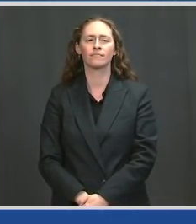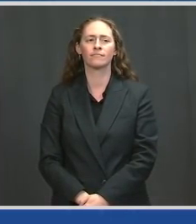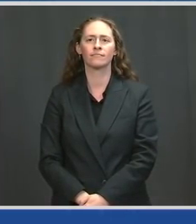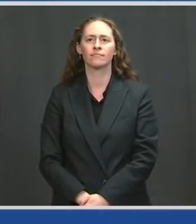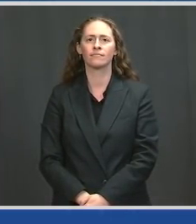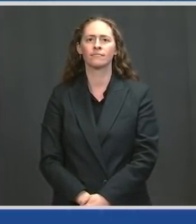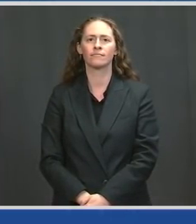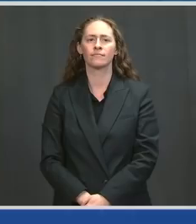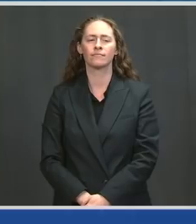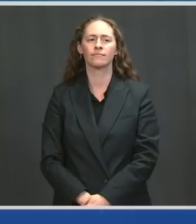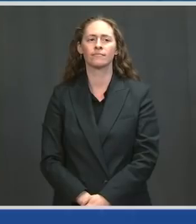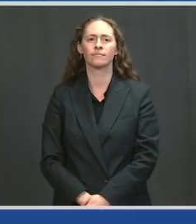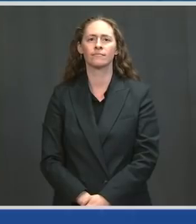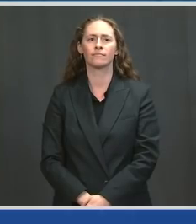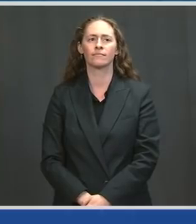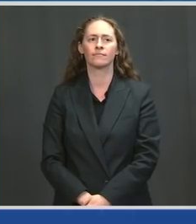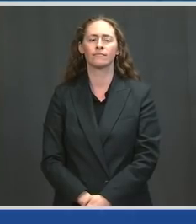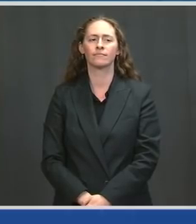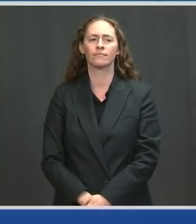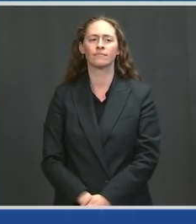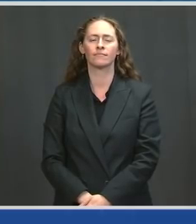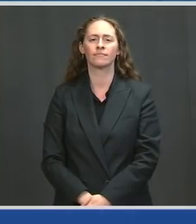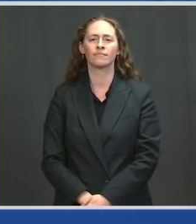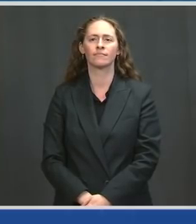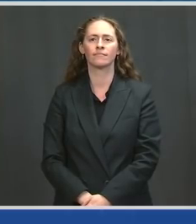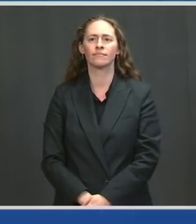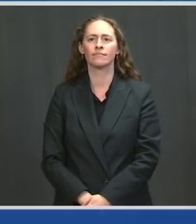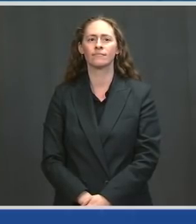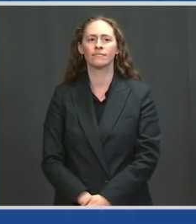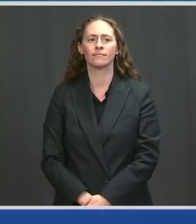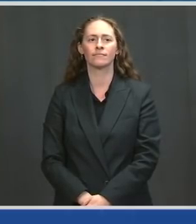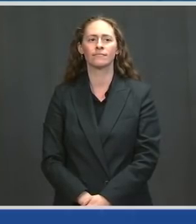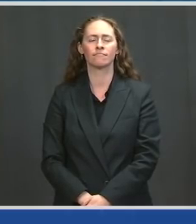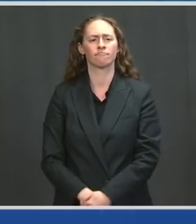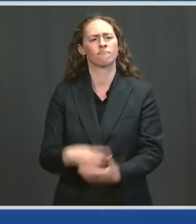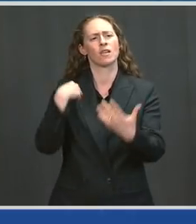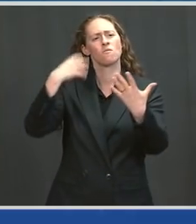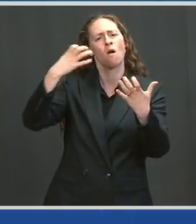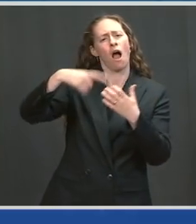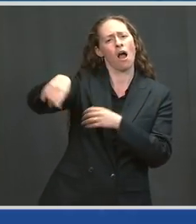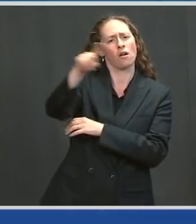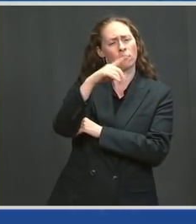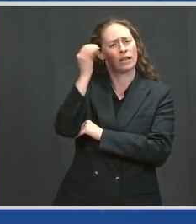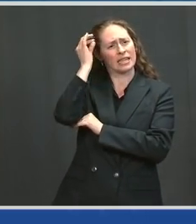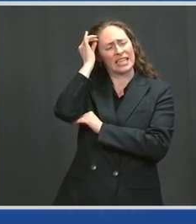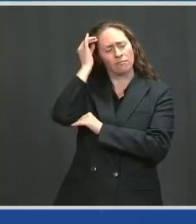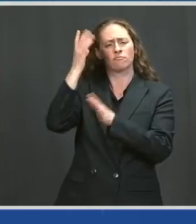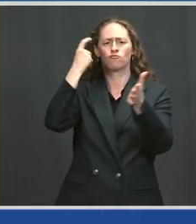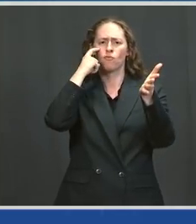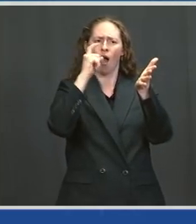And this place, in this ground to acknowledge the truth, what took place here.